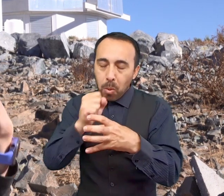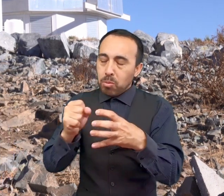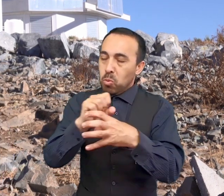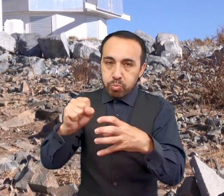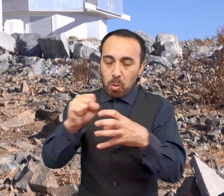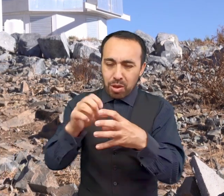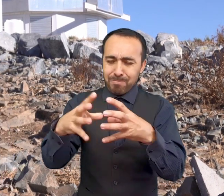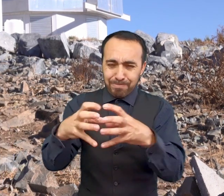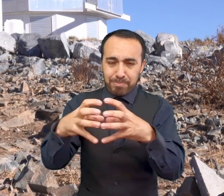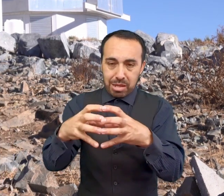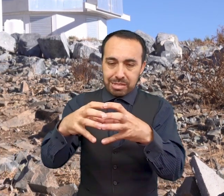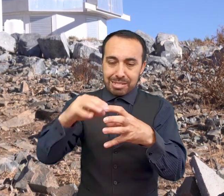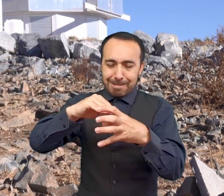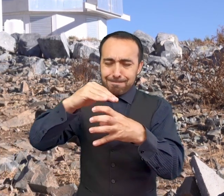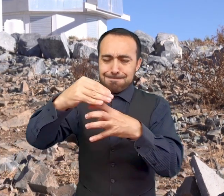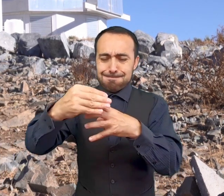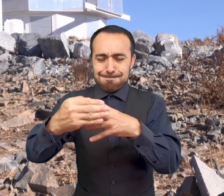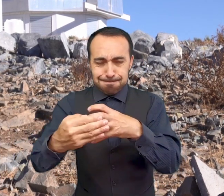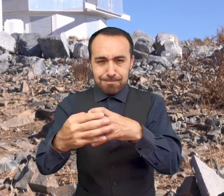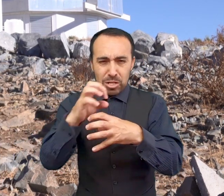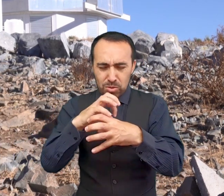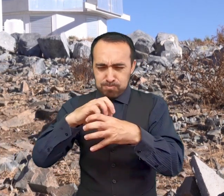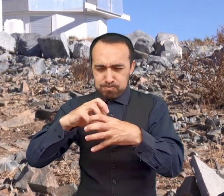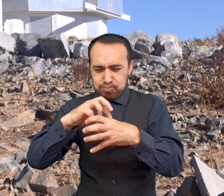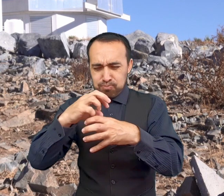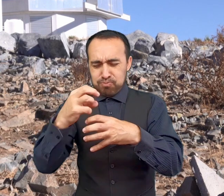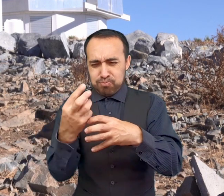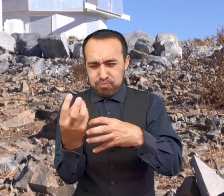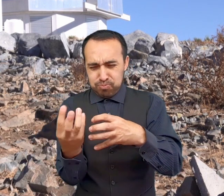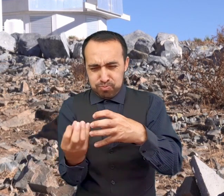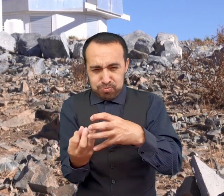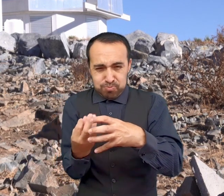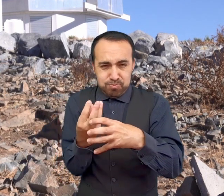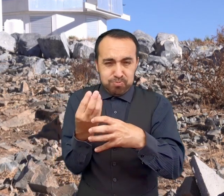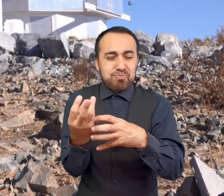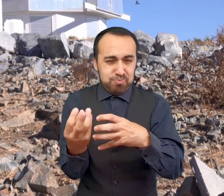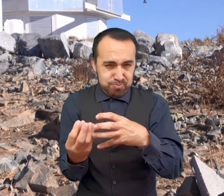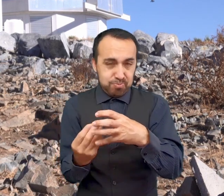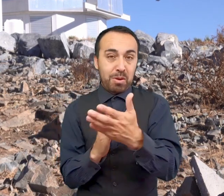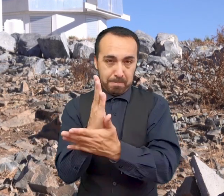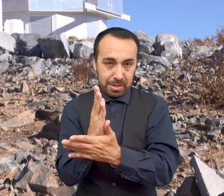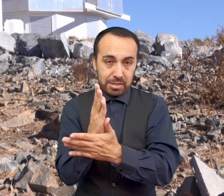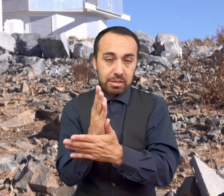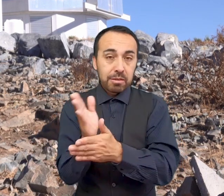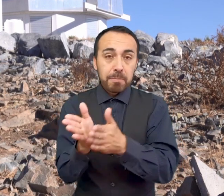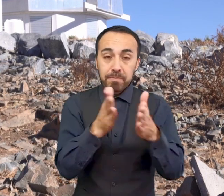to contract and increase in temperature, resulting in an increase in the rate of energy generation in the hydrogen shell.